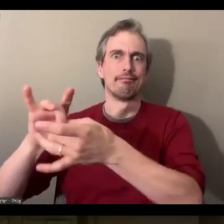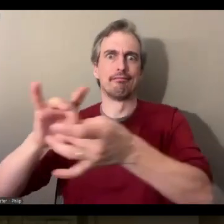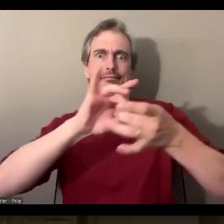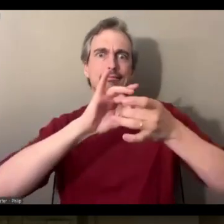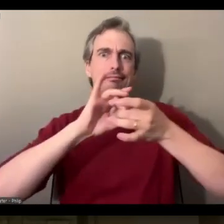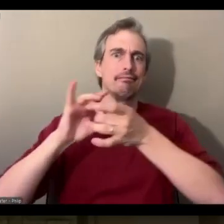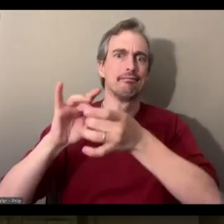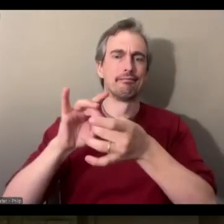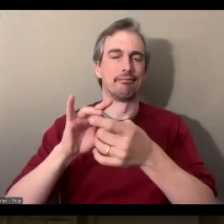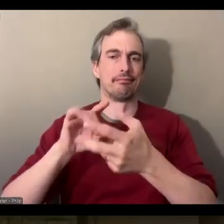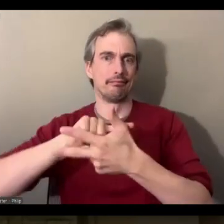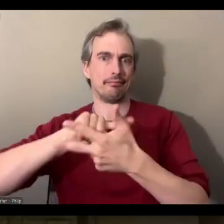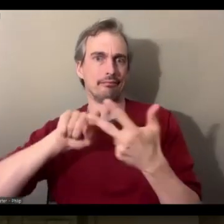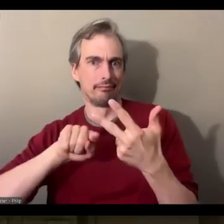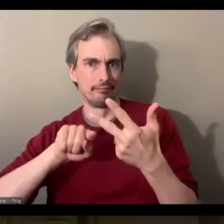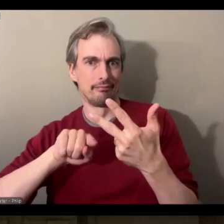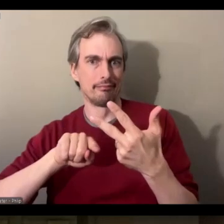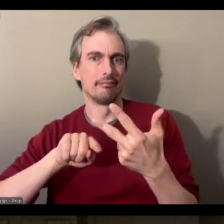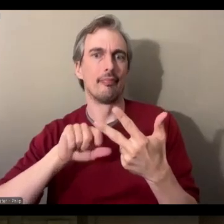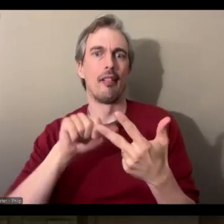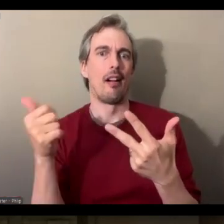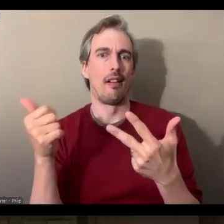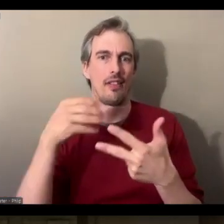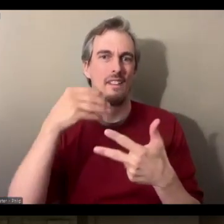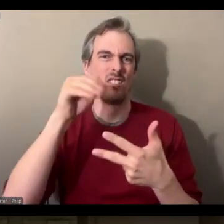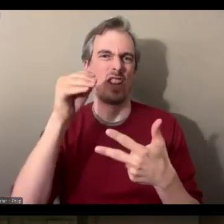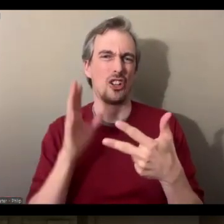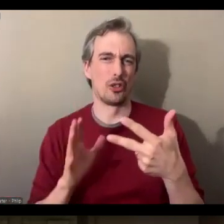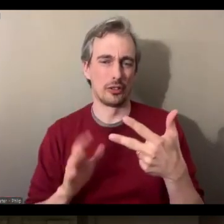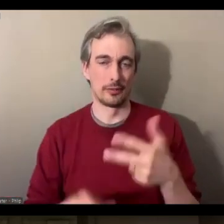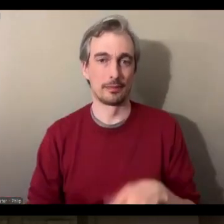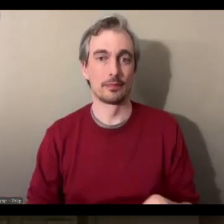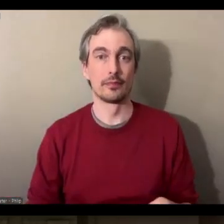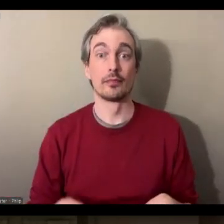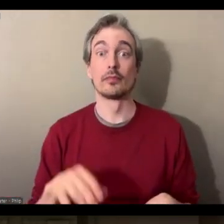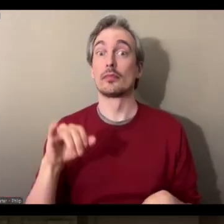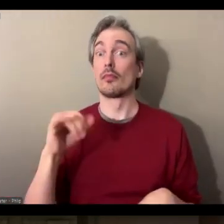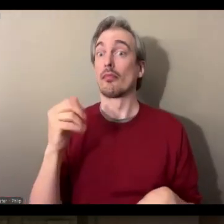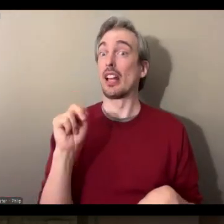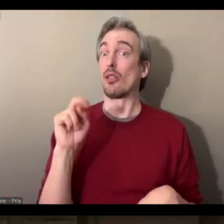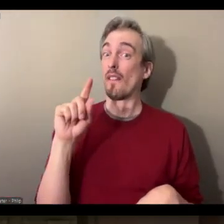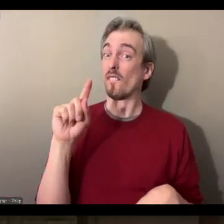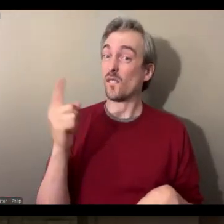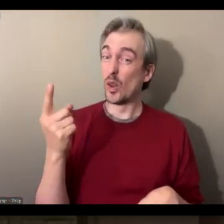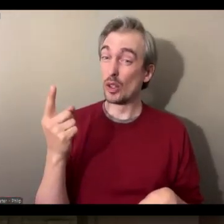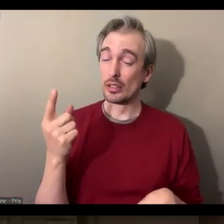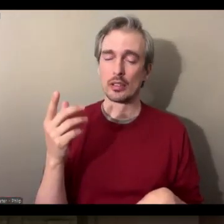have not just the vendors, but basically a structure to manage those vendors to make